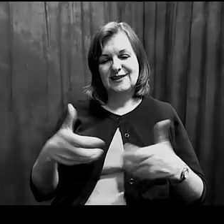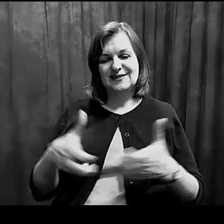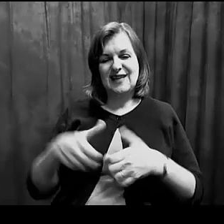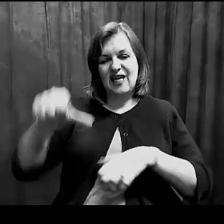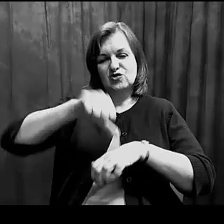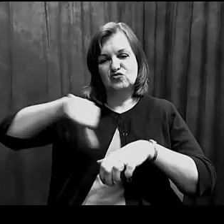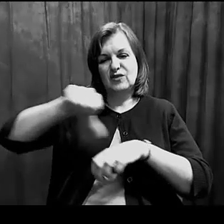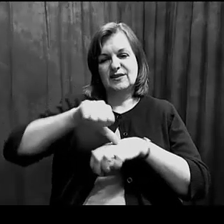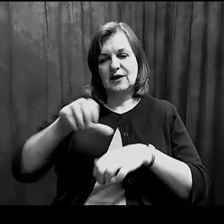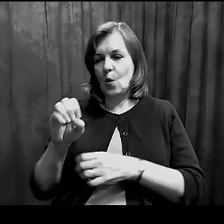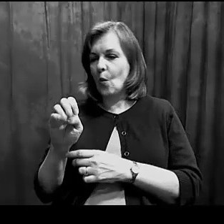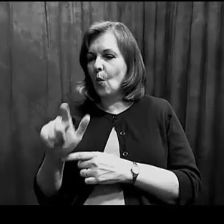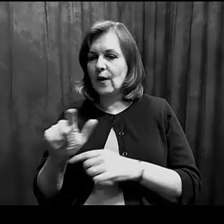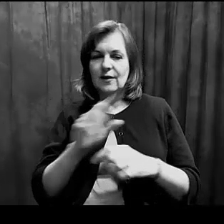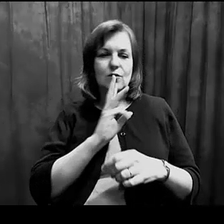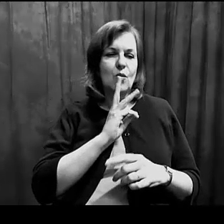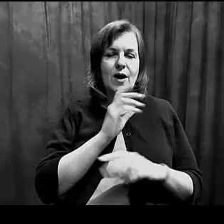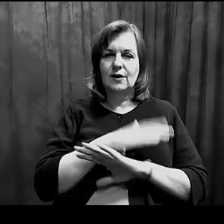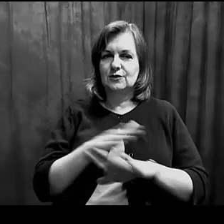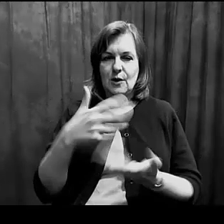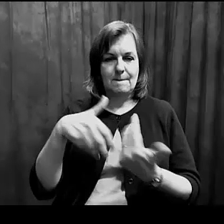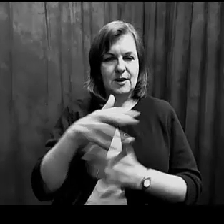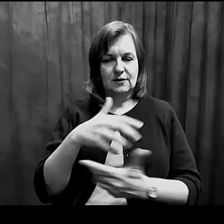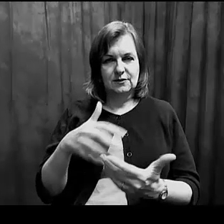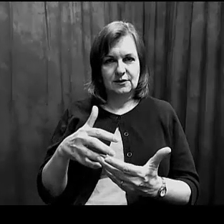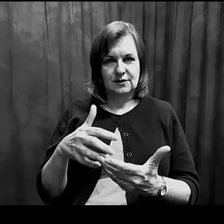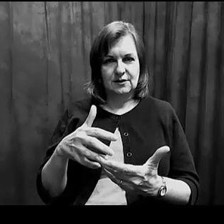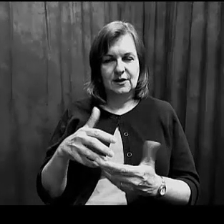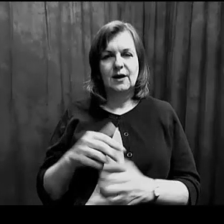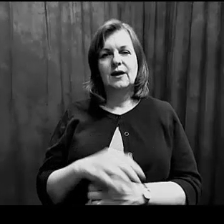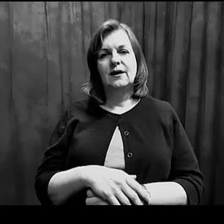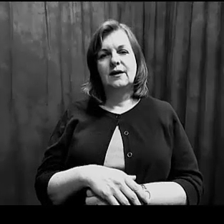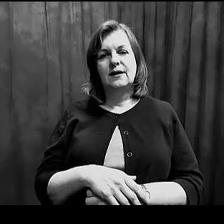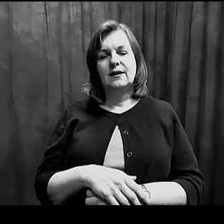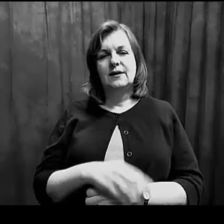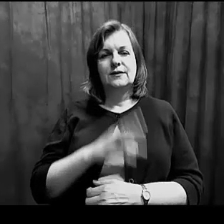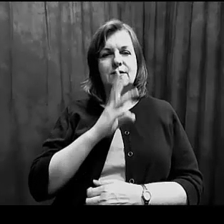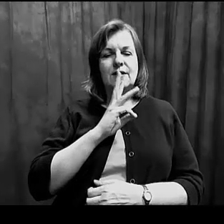oil like in your salad dressing we see all this all the time